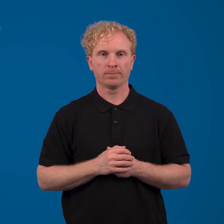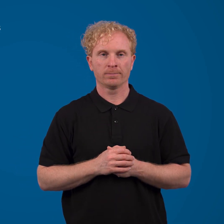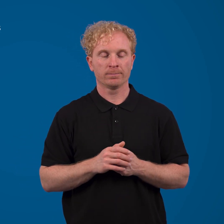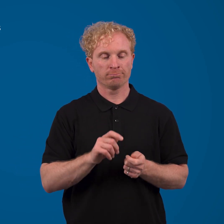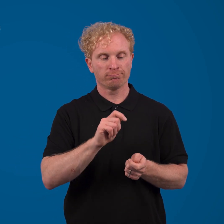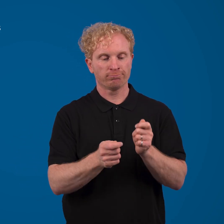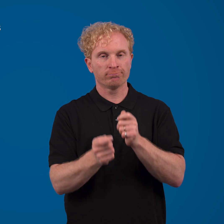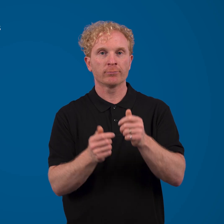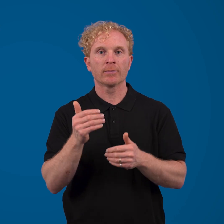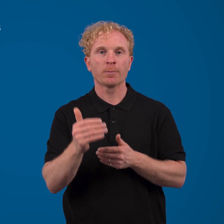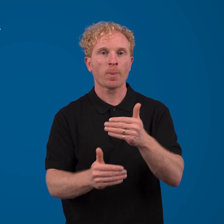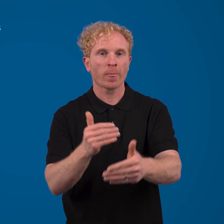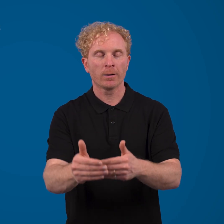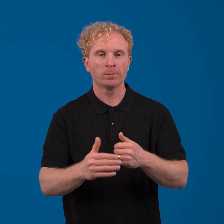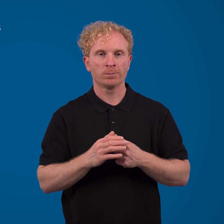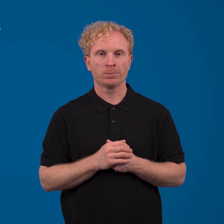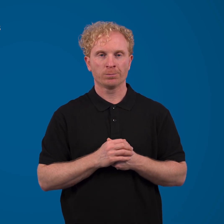Implementation Mechanisms